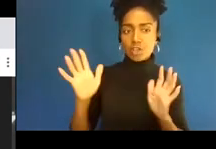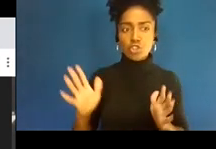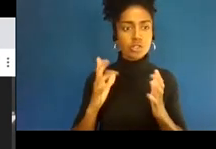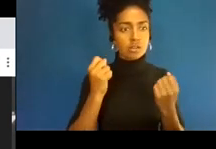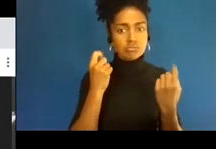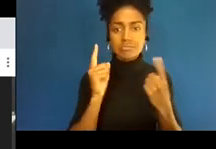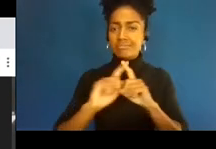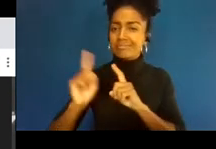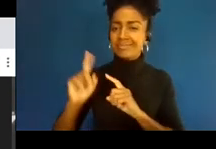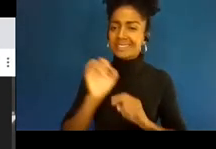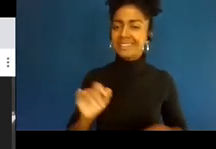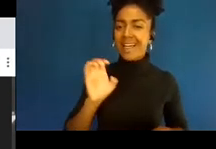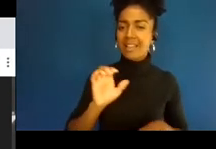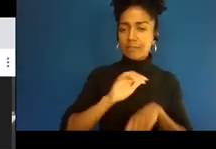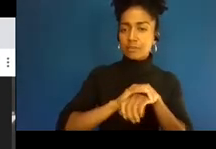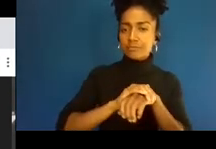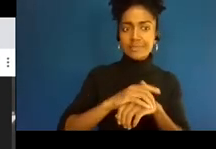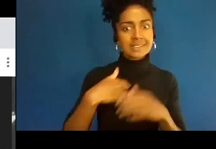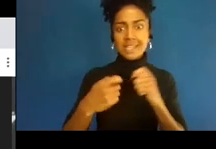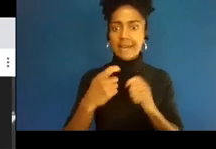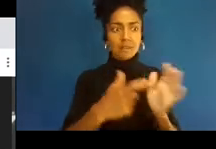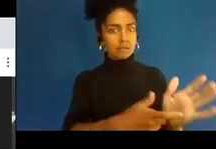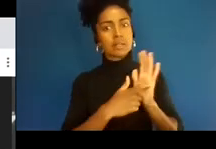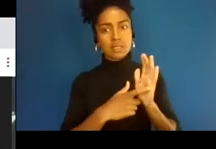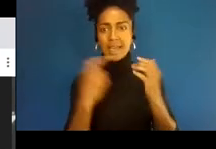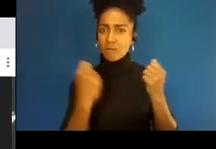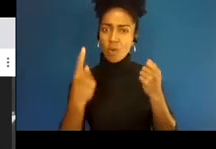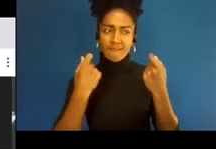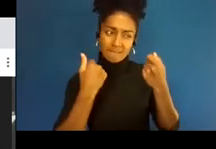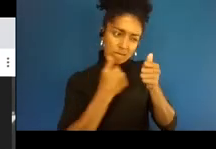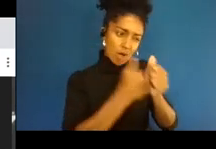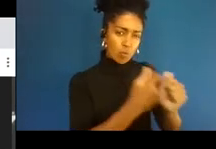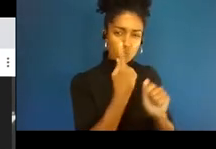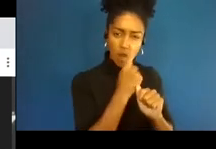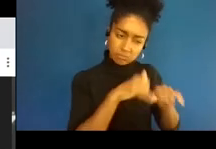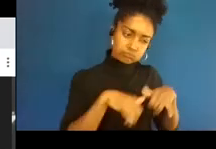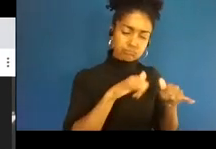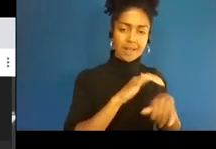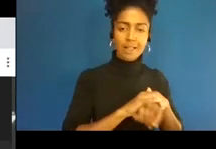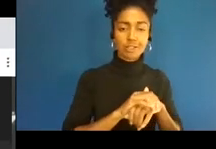"rather than demands universal conformity to one standard English." Amen.